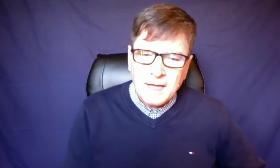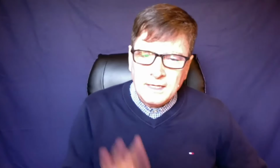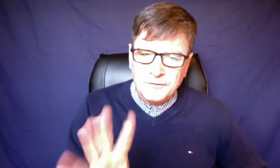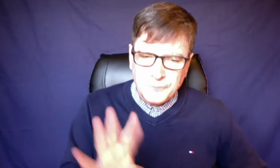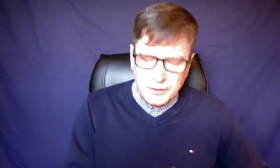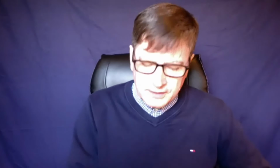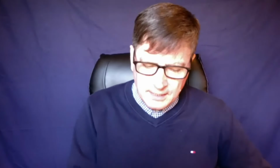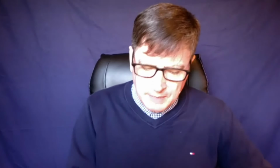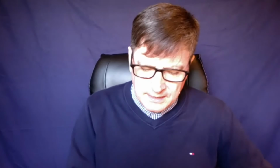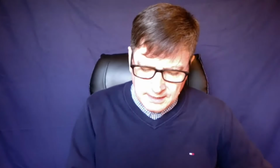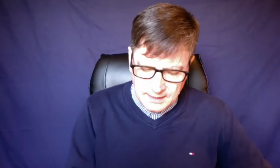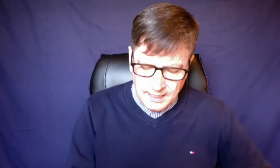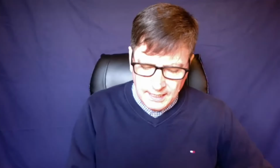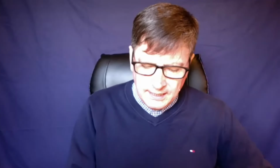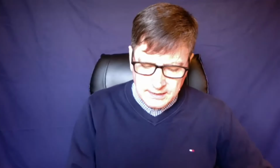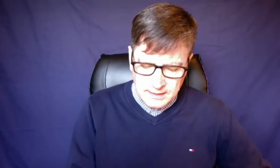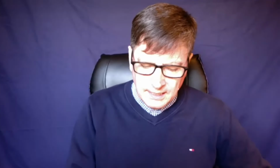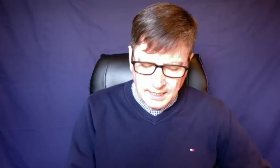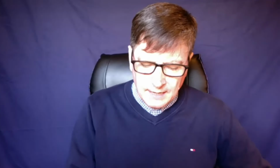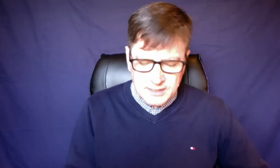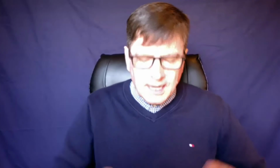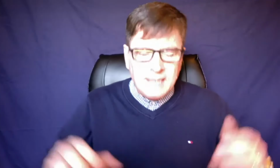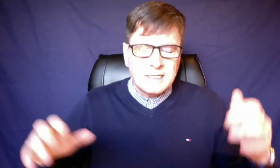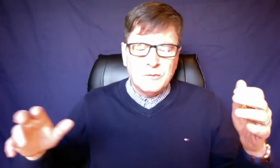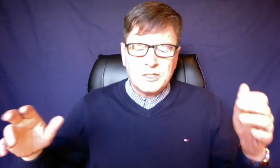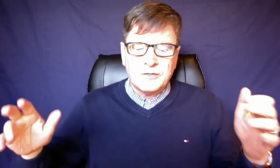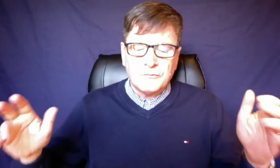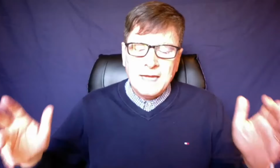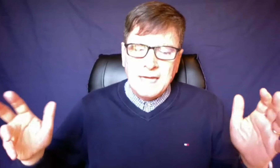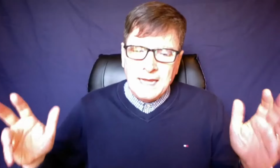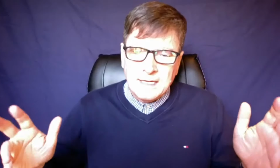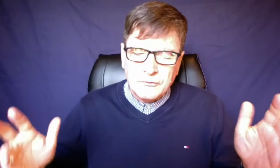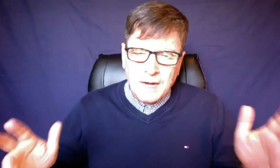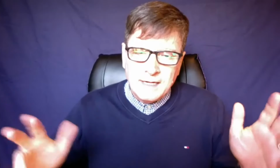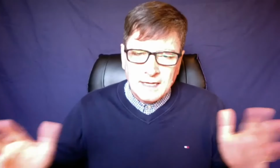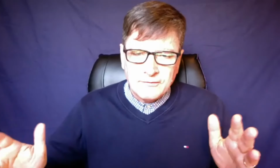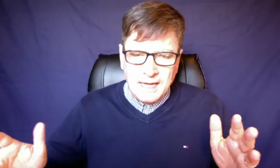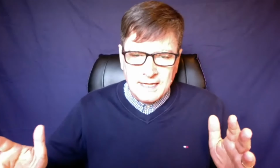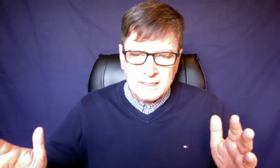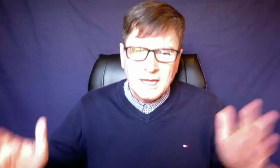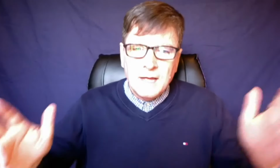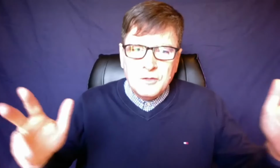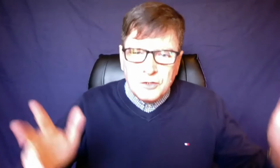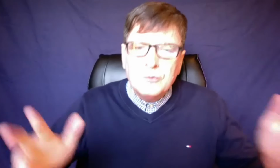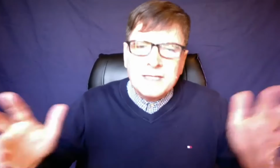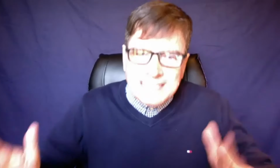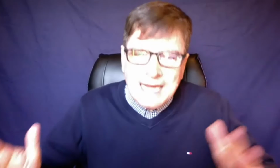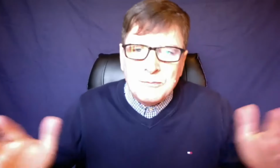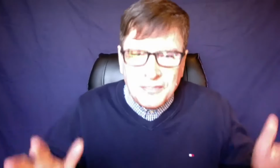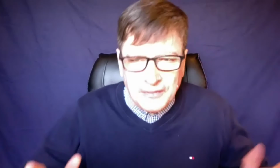up near the brain because commuter computers are so smart. And then finally the fourth sign